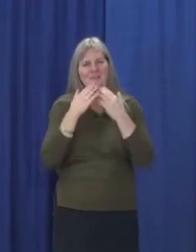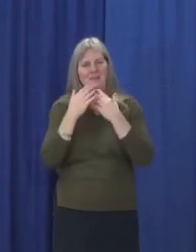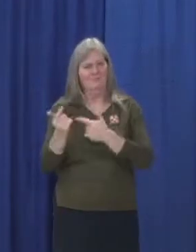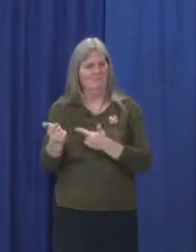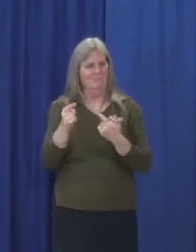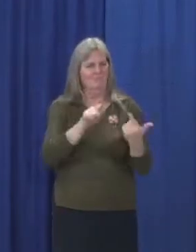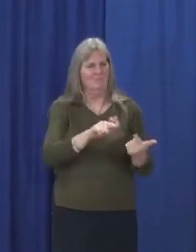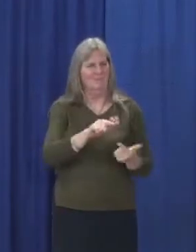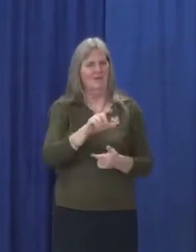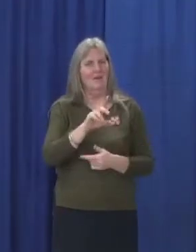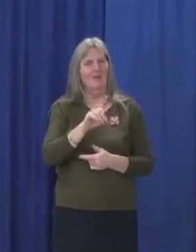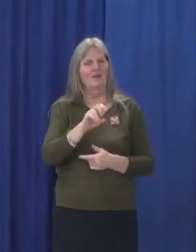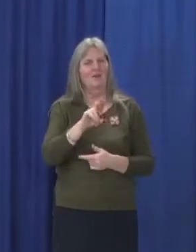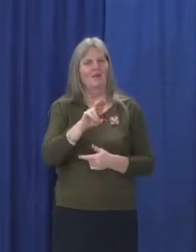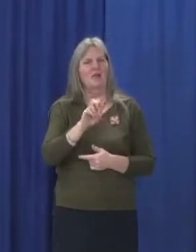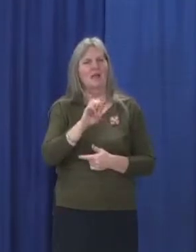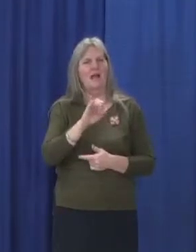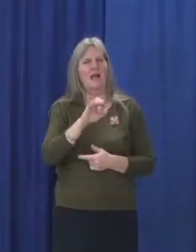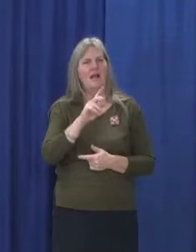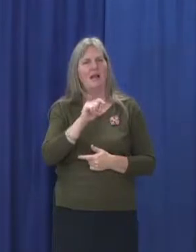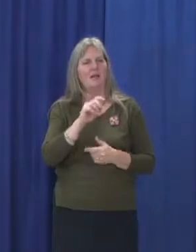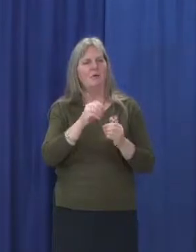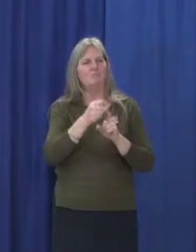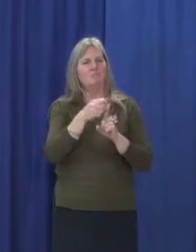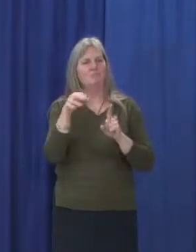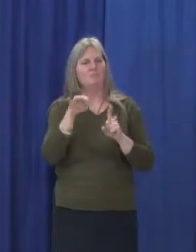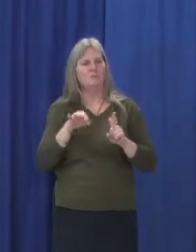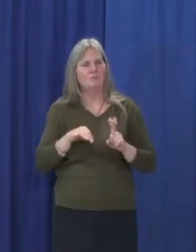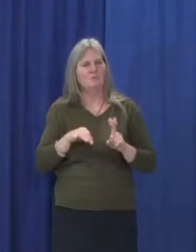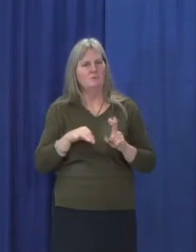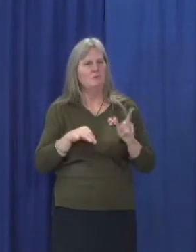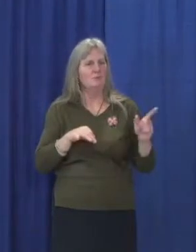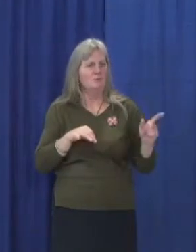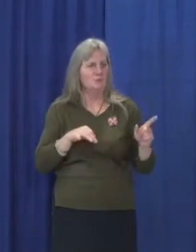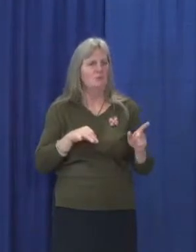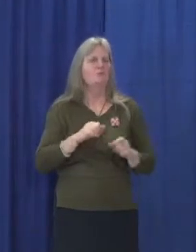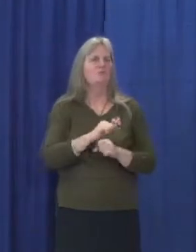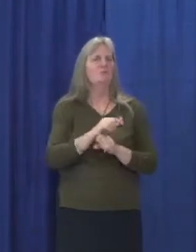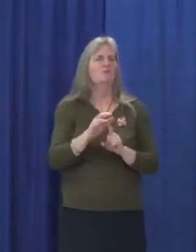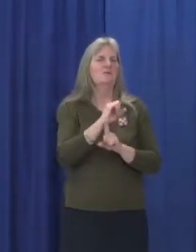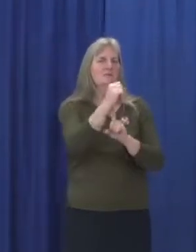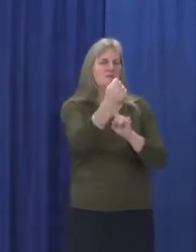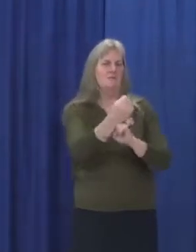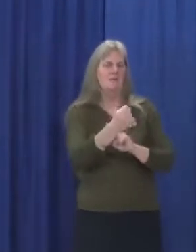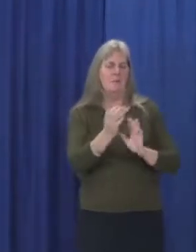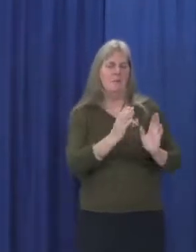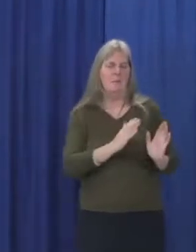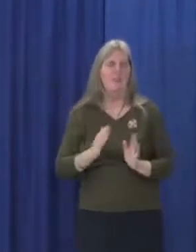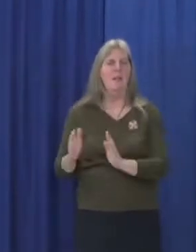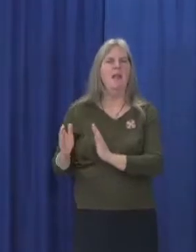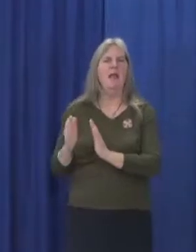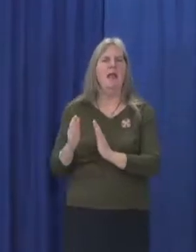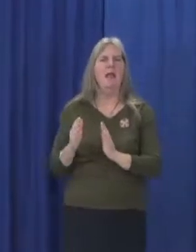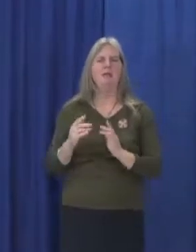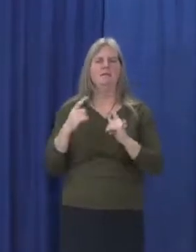I will not pass things over to Doctor Elliott to provide more information about the current COVID-19 situation and the plans